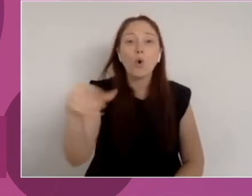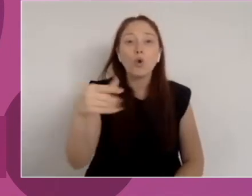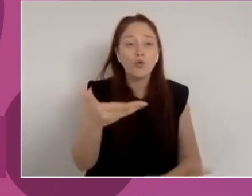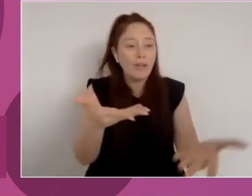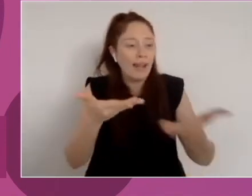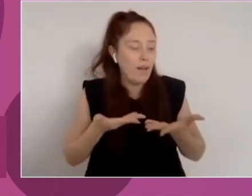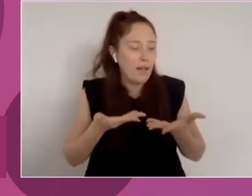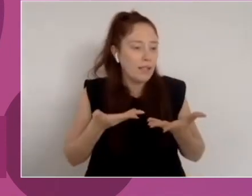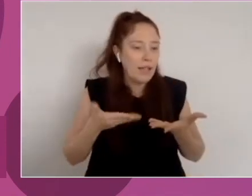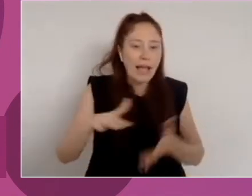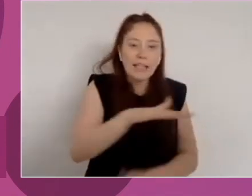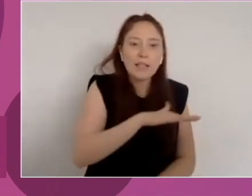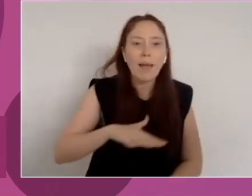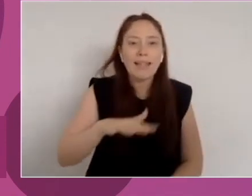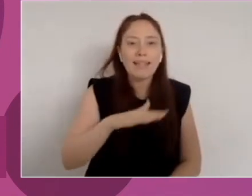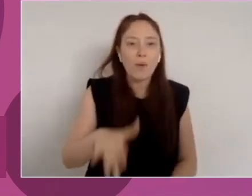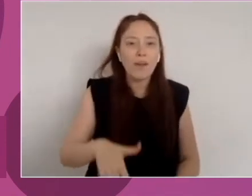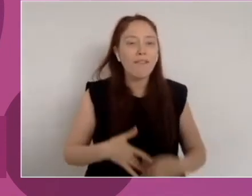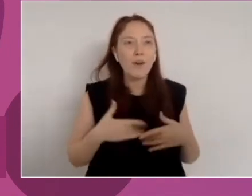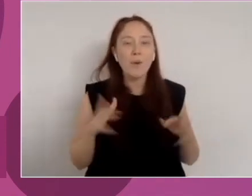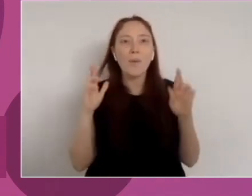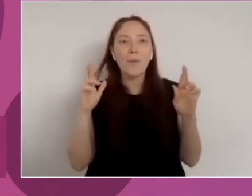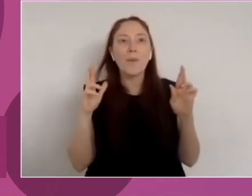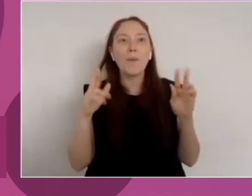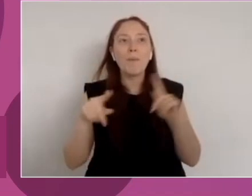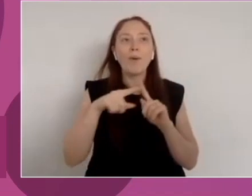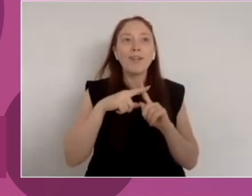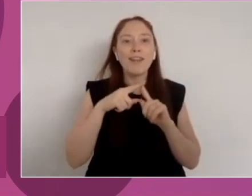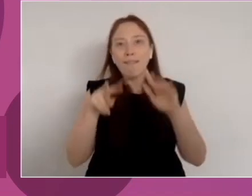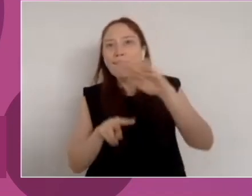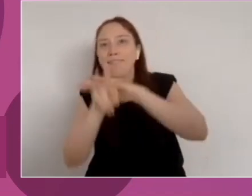for us to have a sense of optimism, hope and expression. That is a product of what we do.